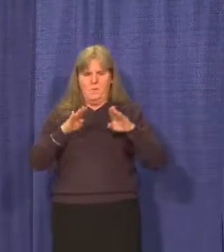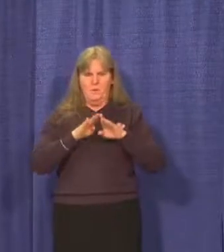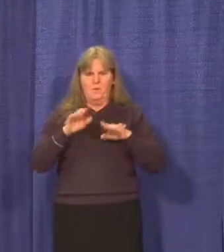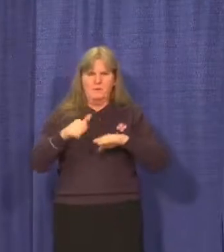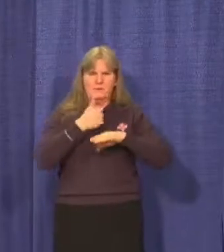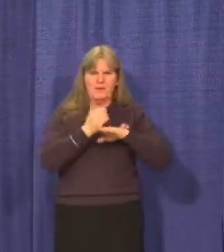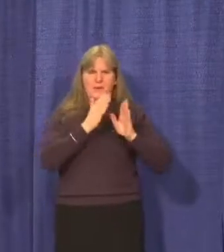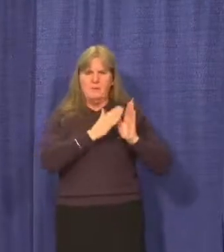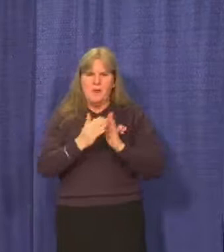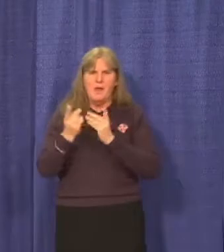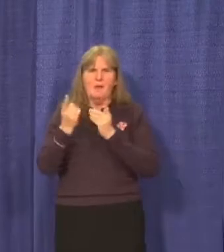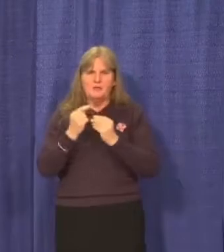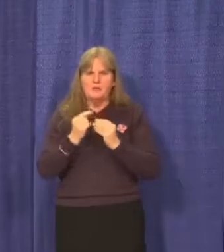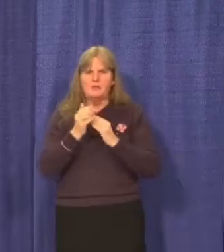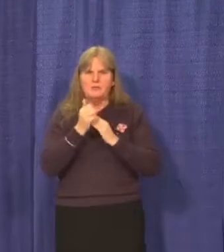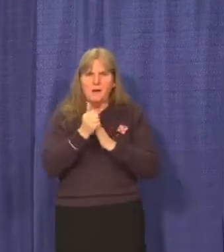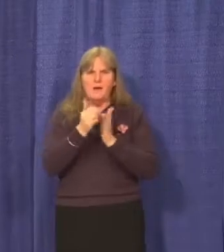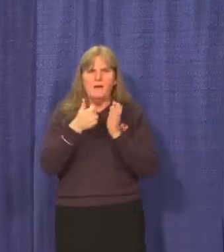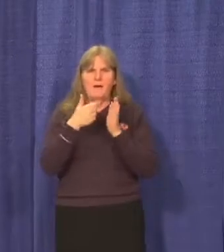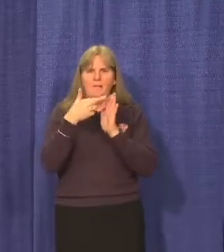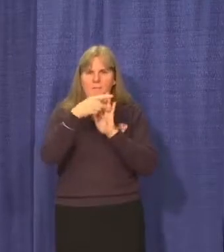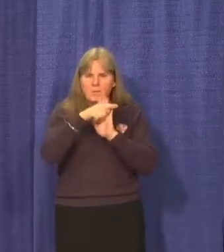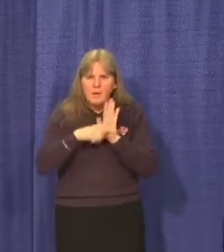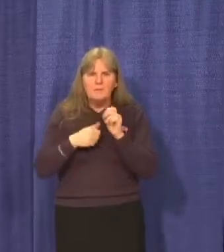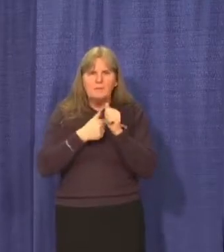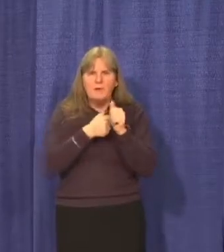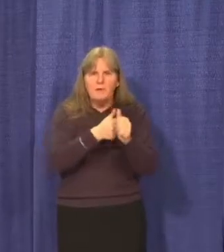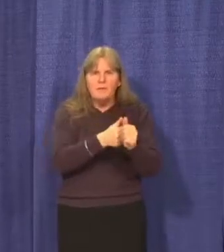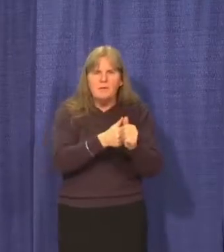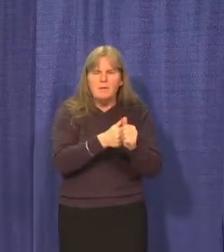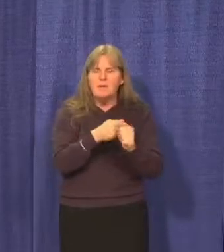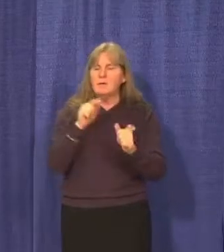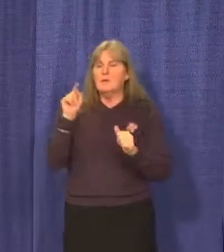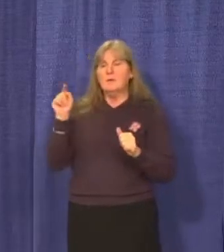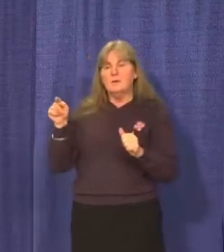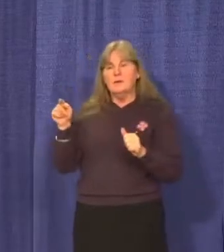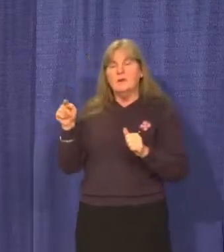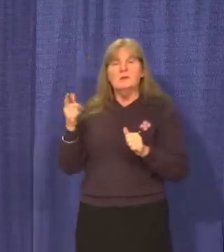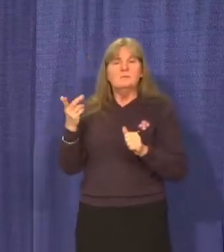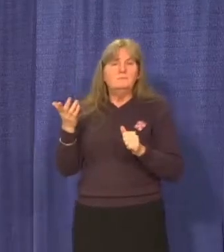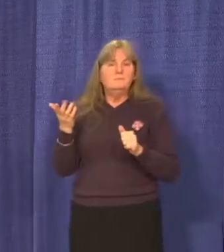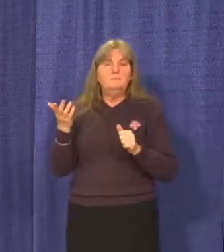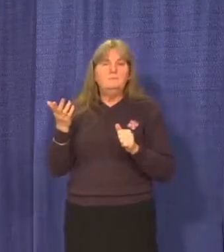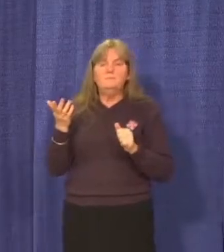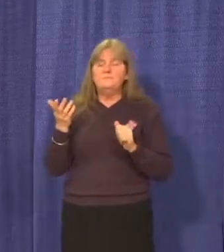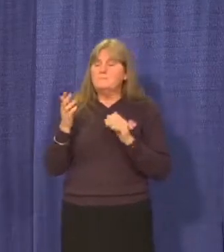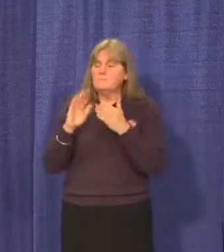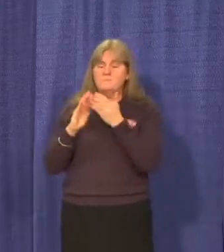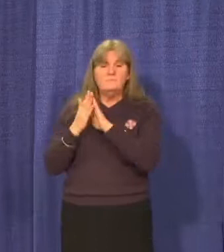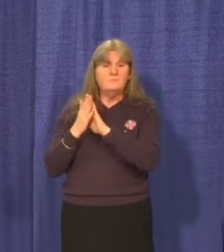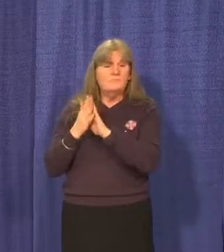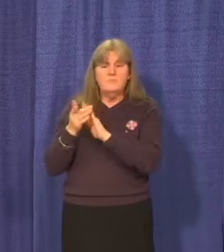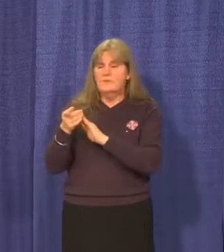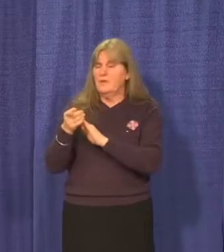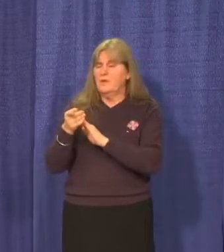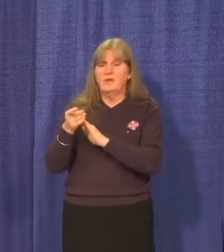having guidelines in place at that time. It is a matter of folks that are in line, making sure they are in